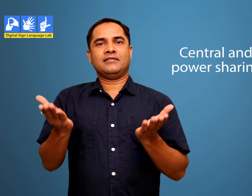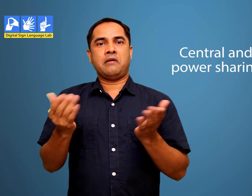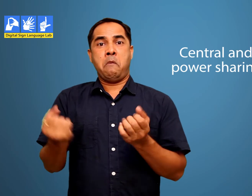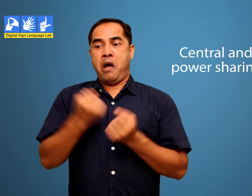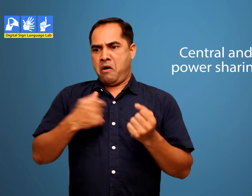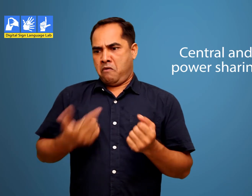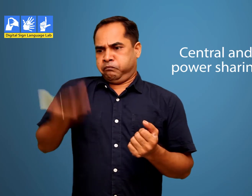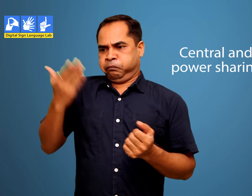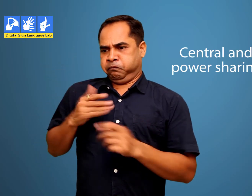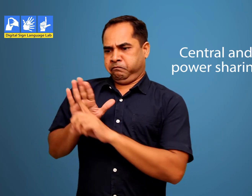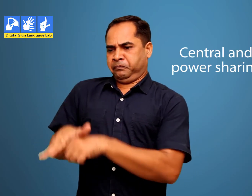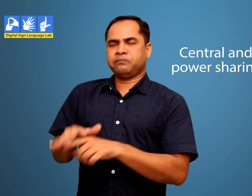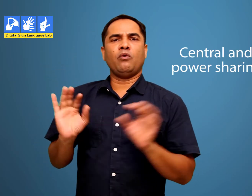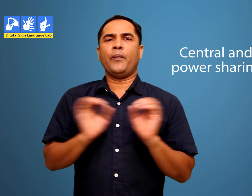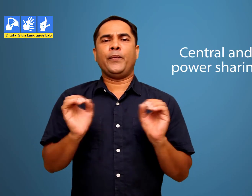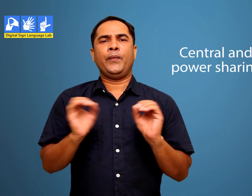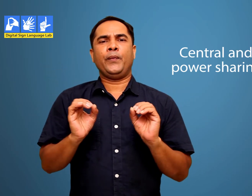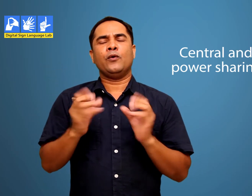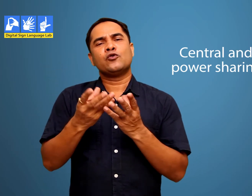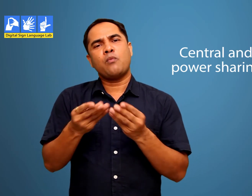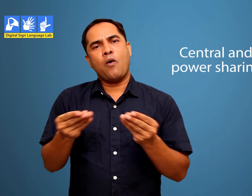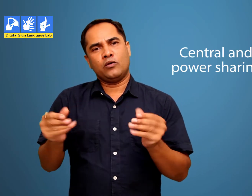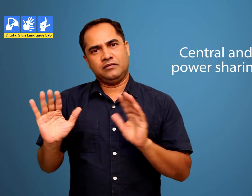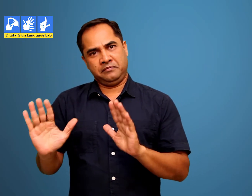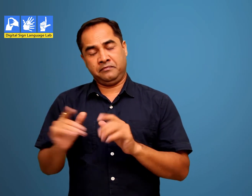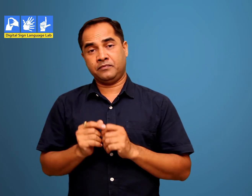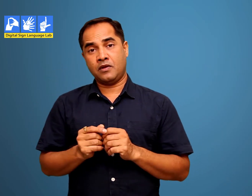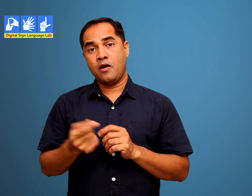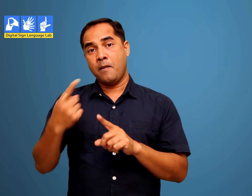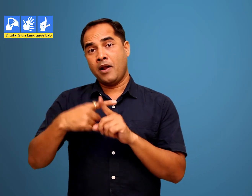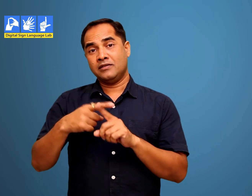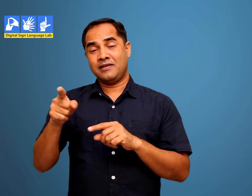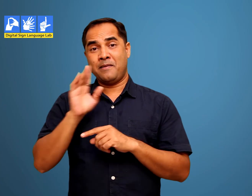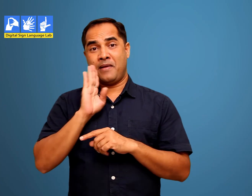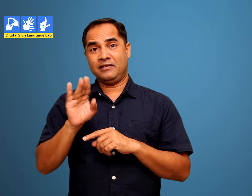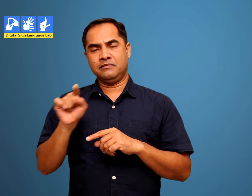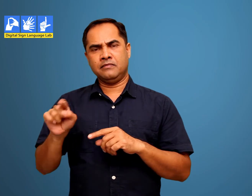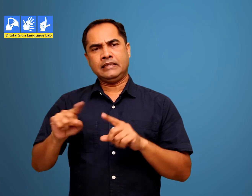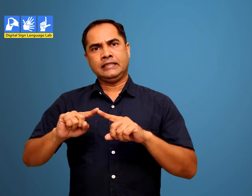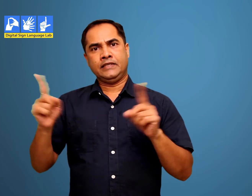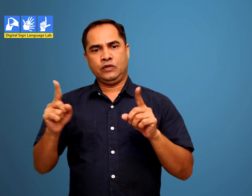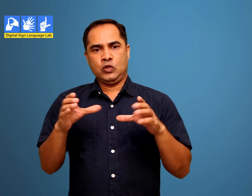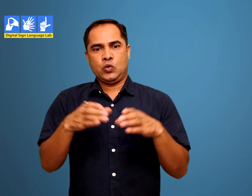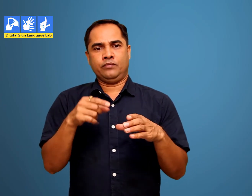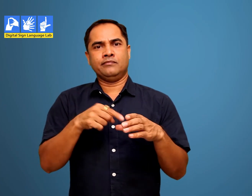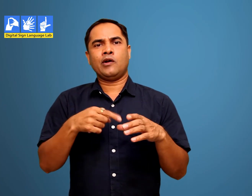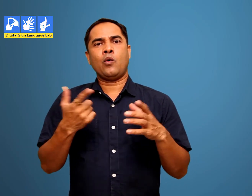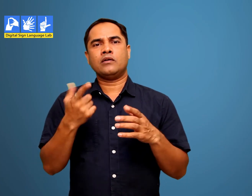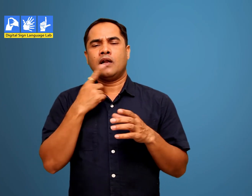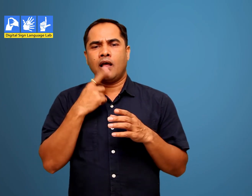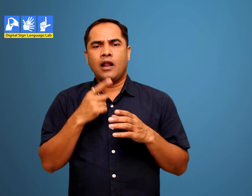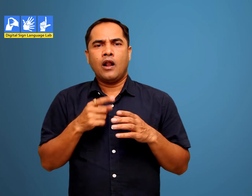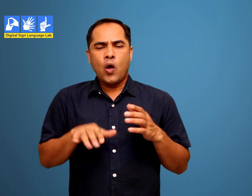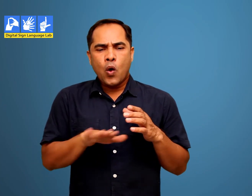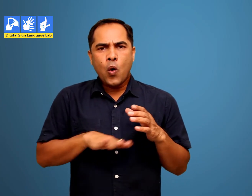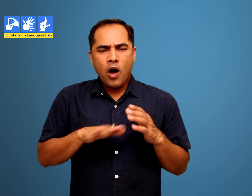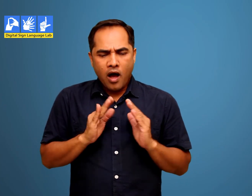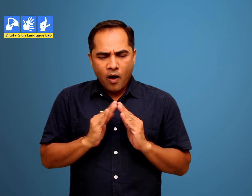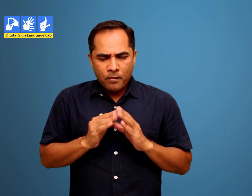nobody feels discriminated. Apart from this there is a third kind of government